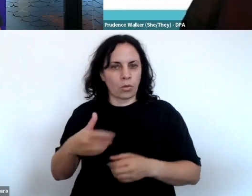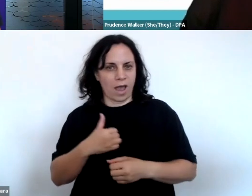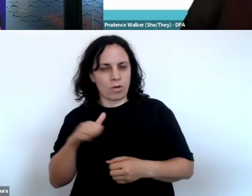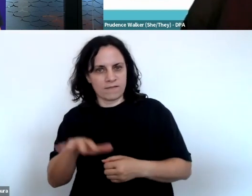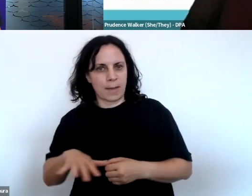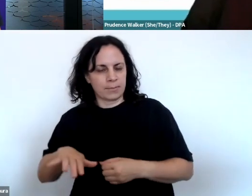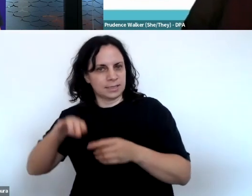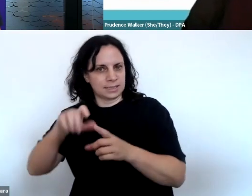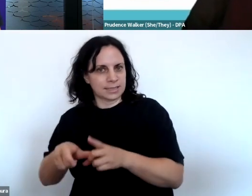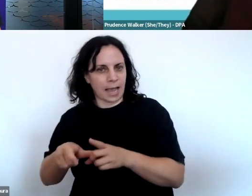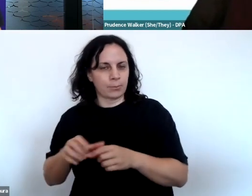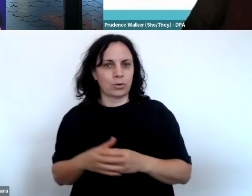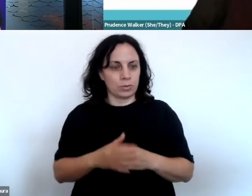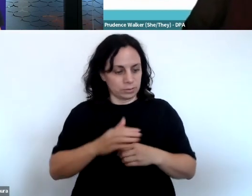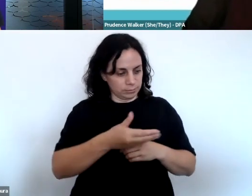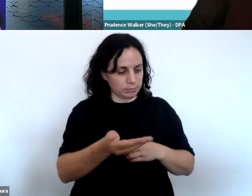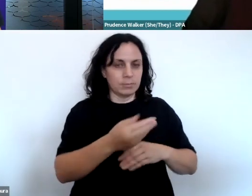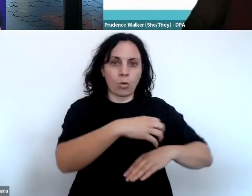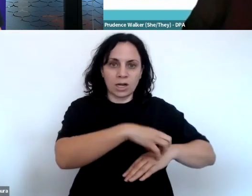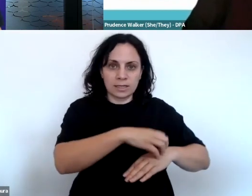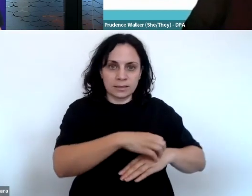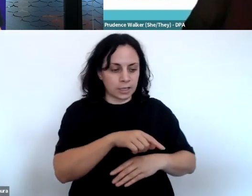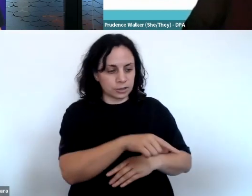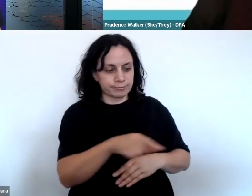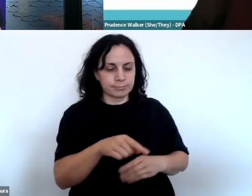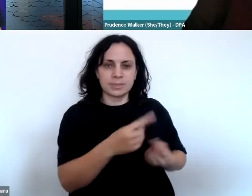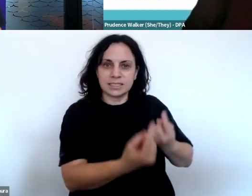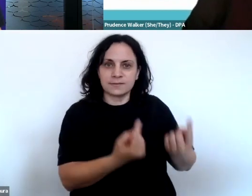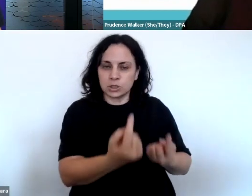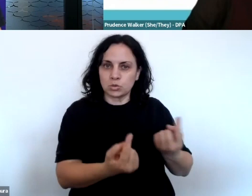has a responsibility to apply the Enabling Good Lives